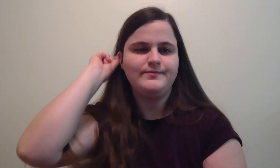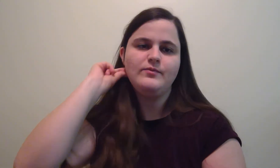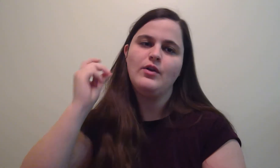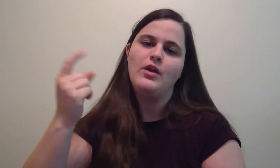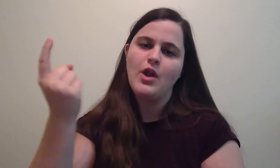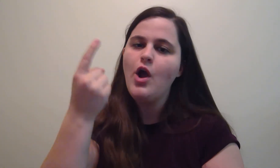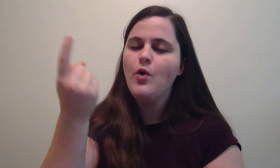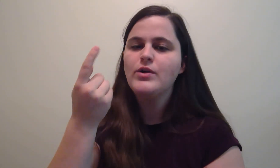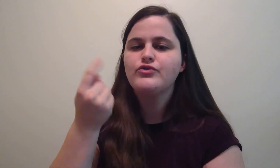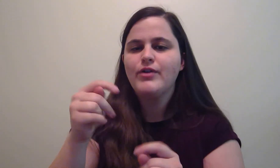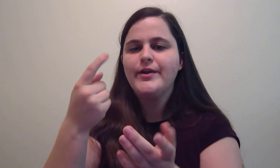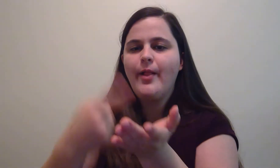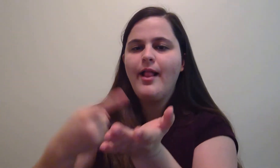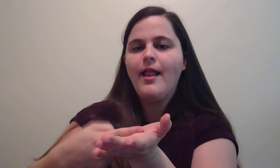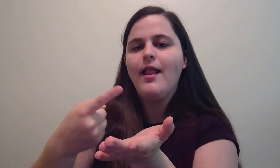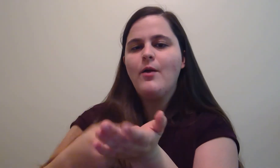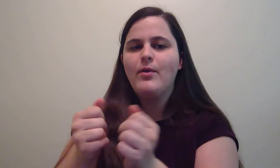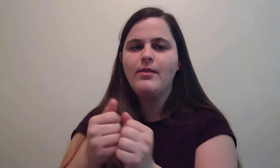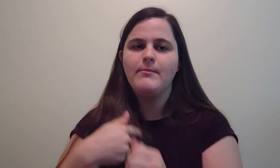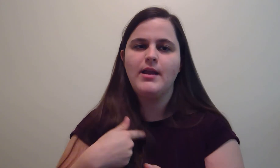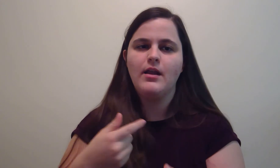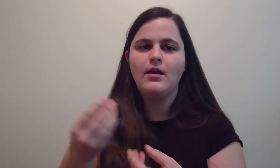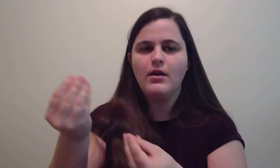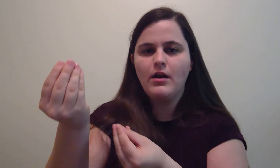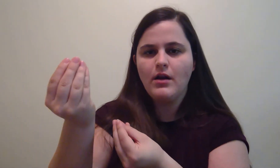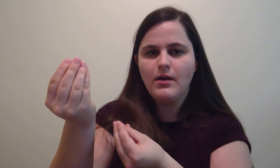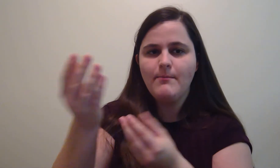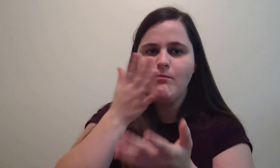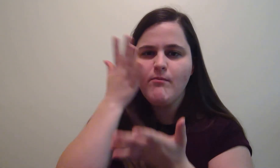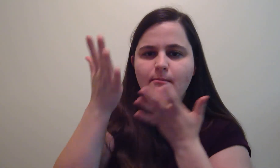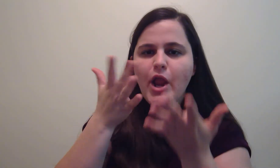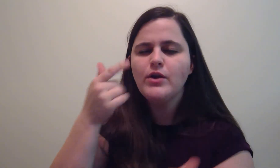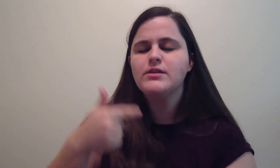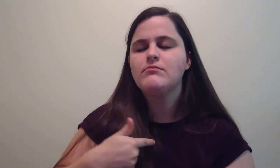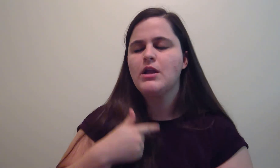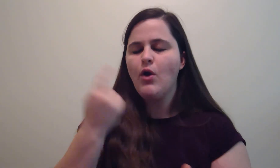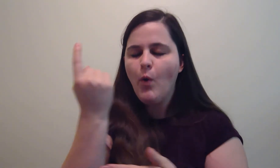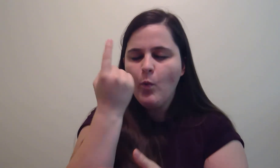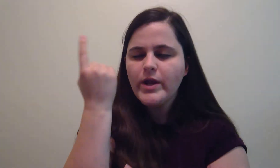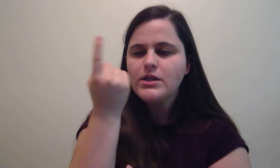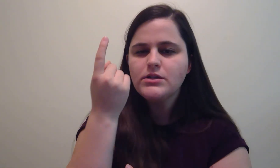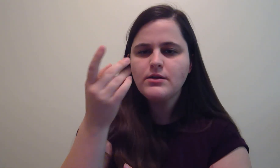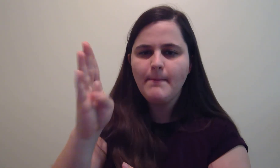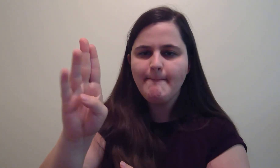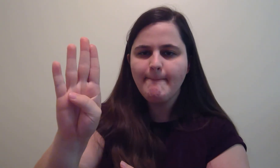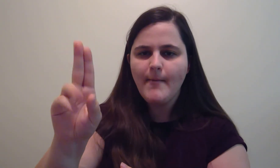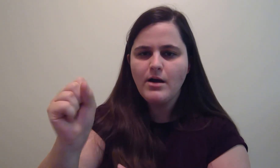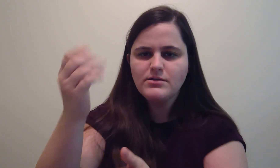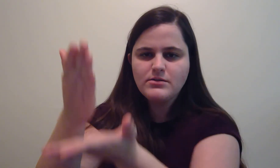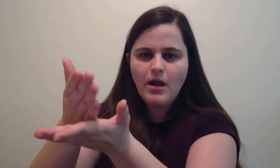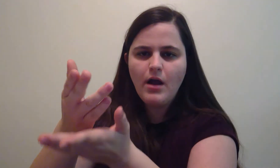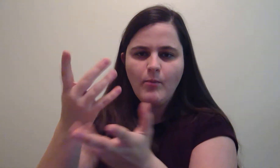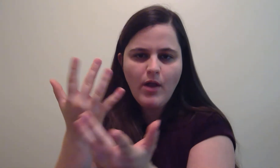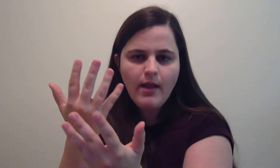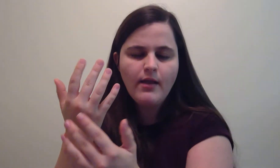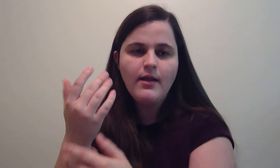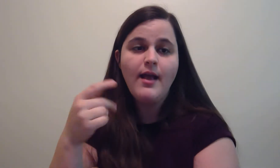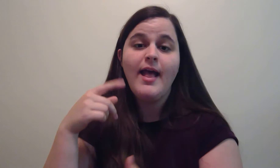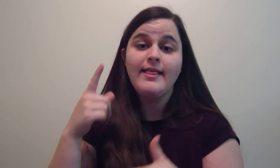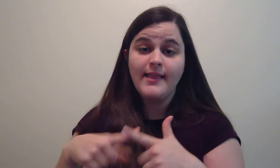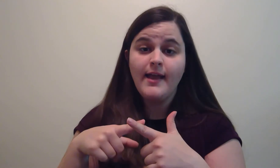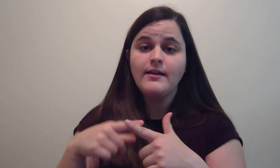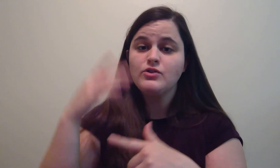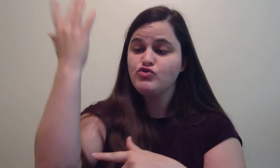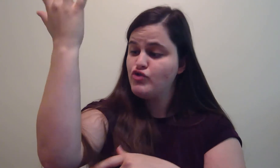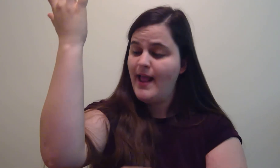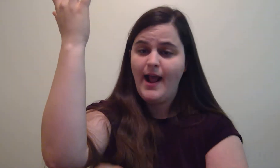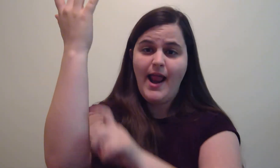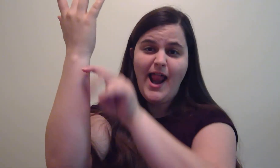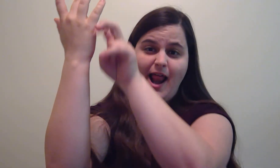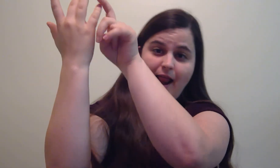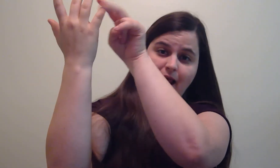Juli’d always try to stand beside me, or talk to me, or in some other way mortify me. Then she started climbing.